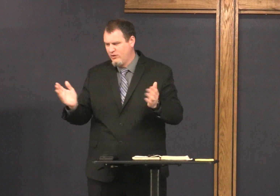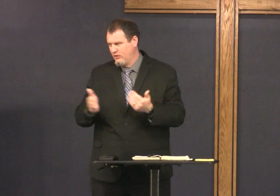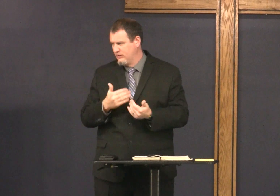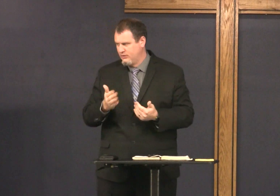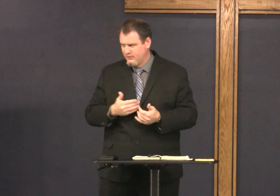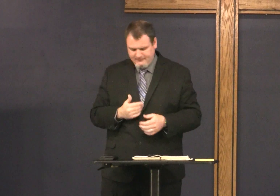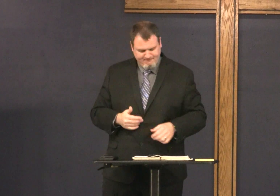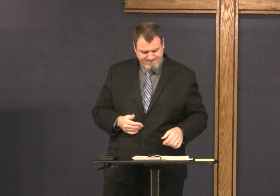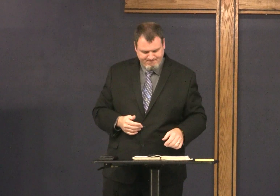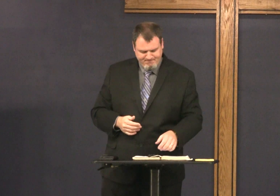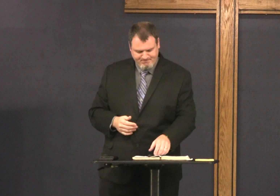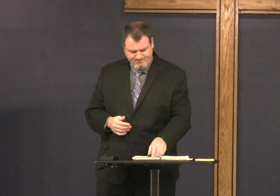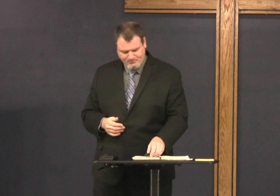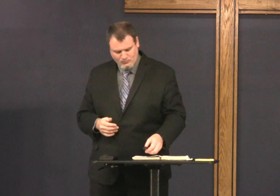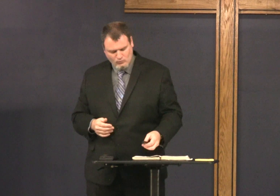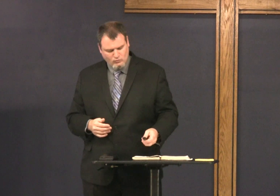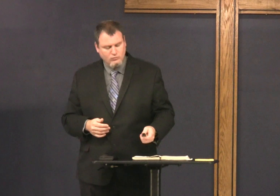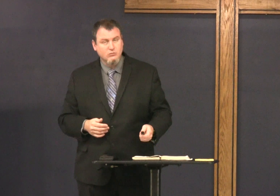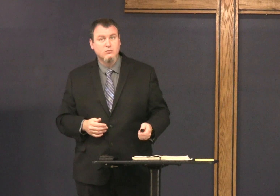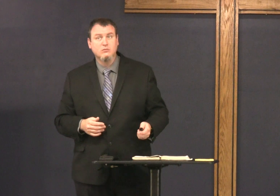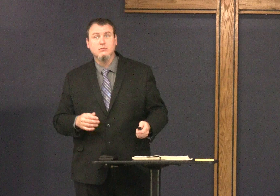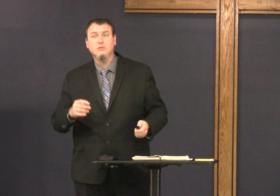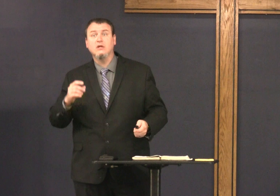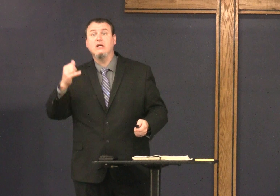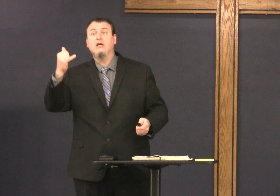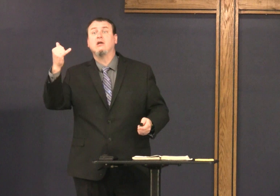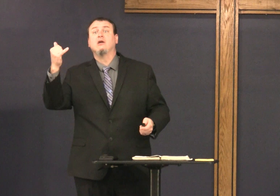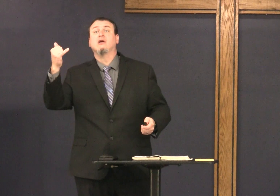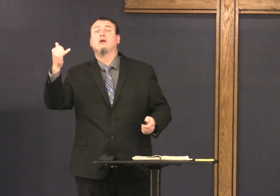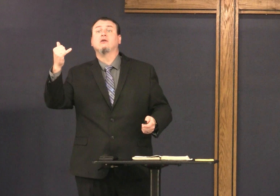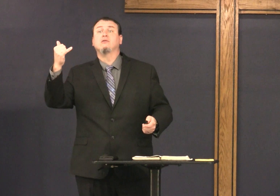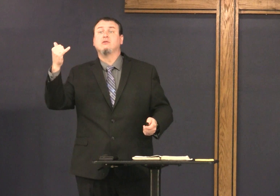wait till uh the final one it's easier and then I'll give it to you if you want